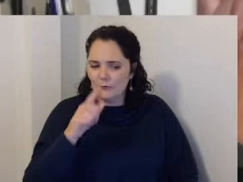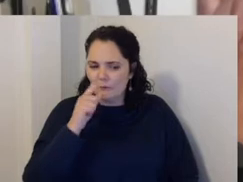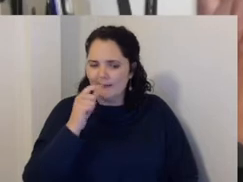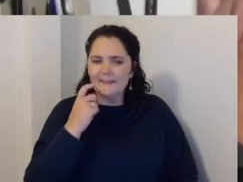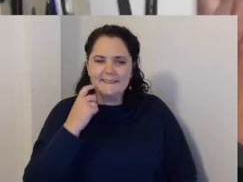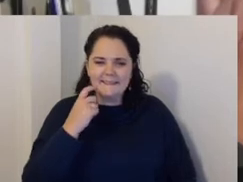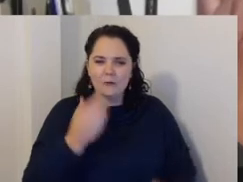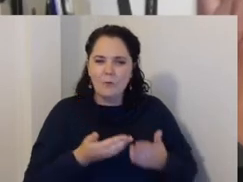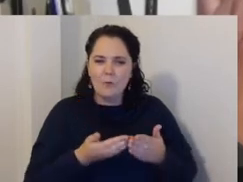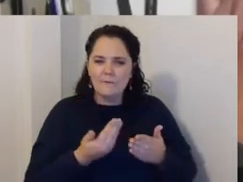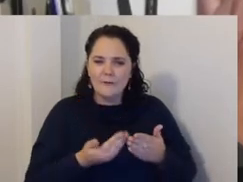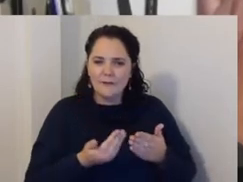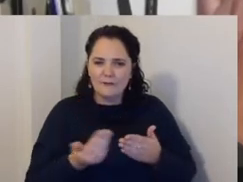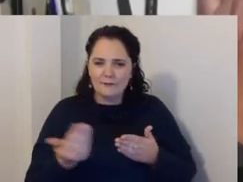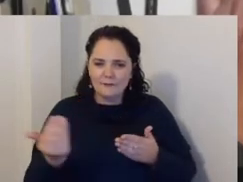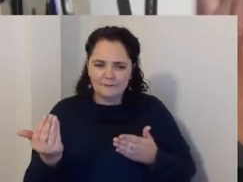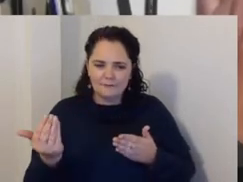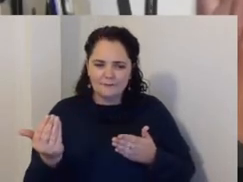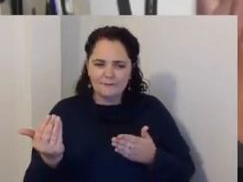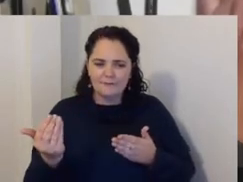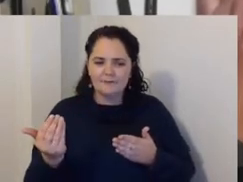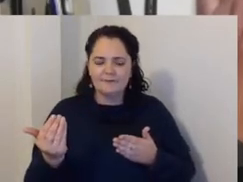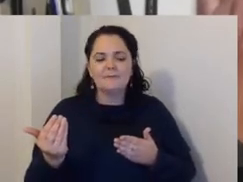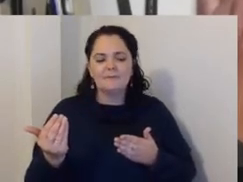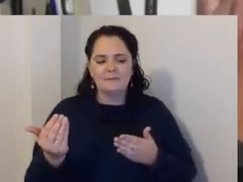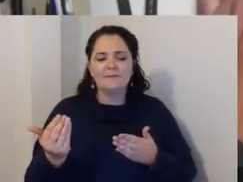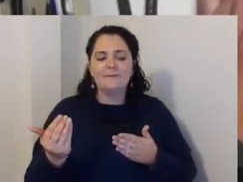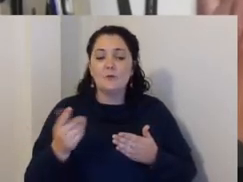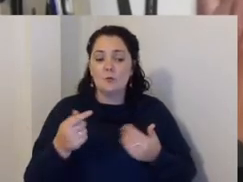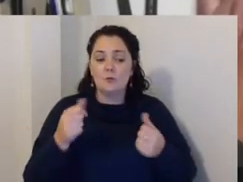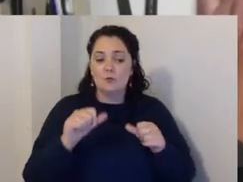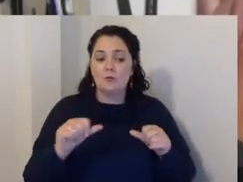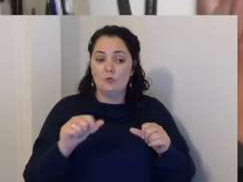you can lift out now because you're working on that trace paper paper butcher paper, you will